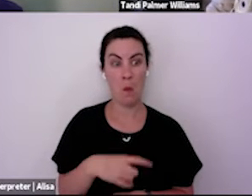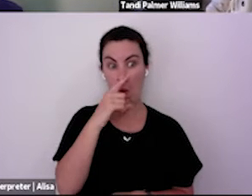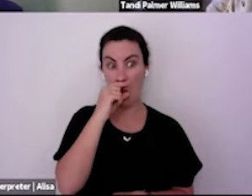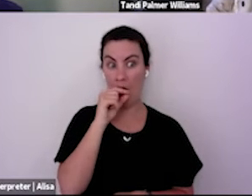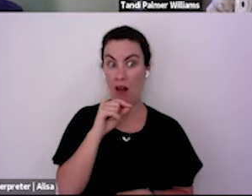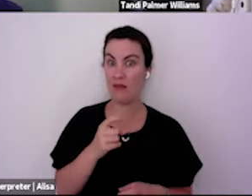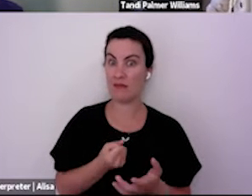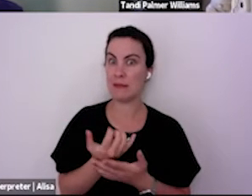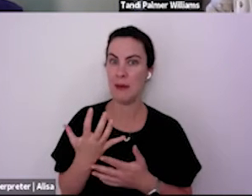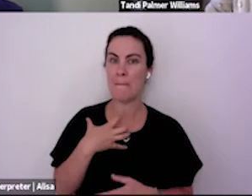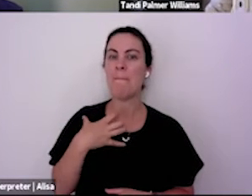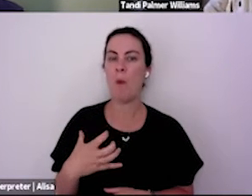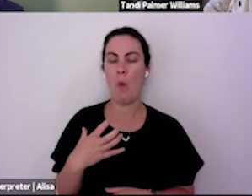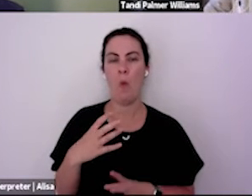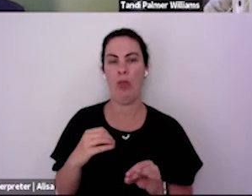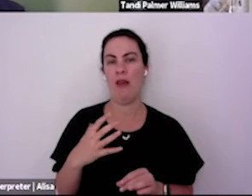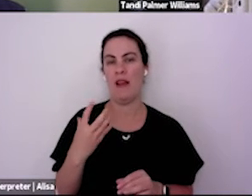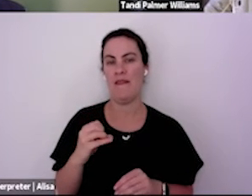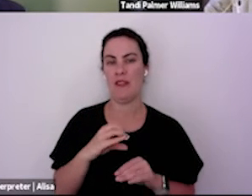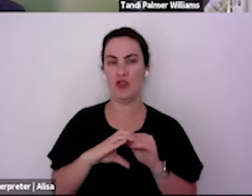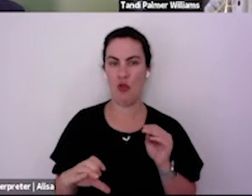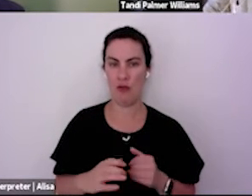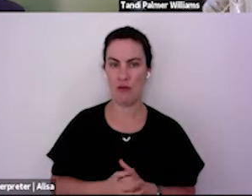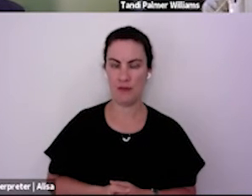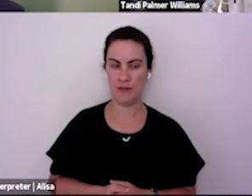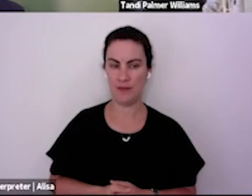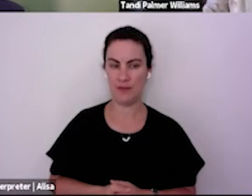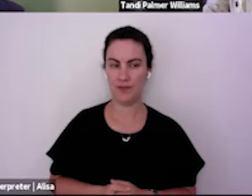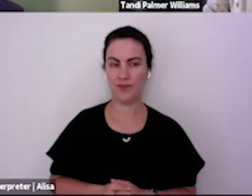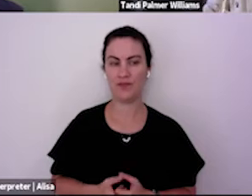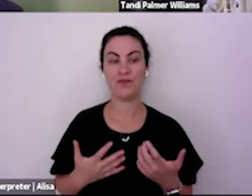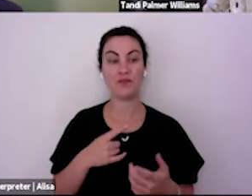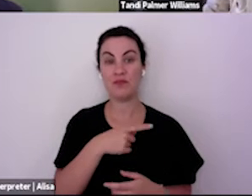to spend over $50. This group are also slightly more likely to make donations for what they see.